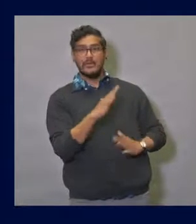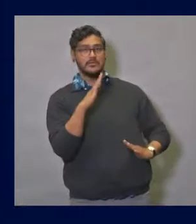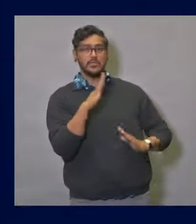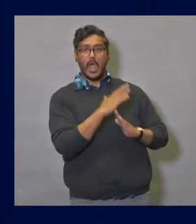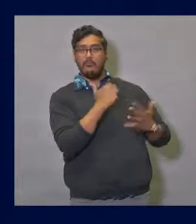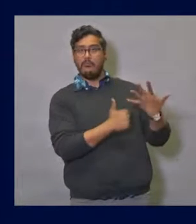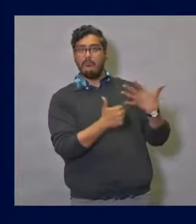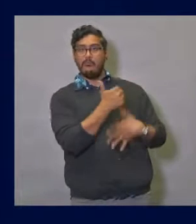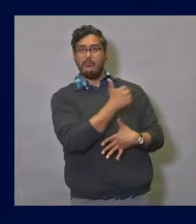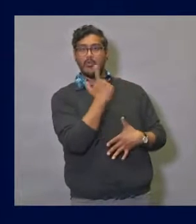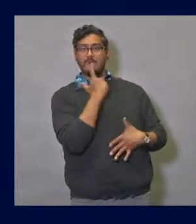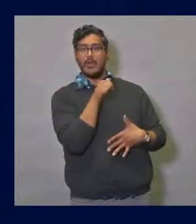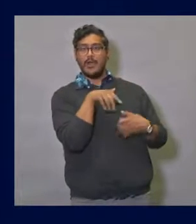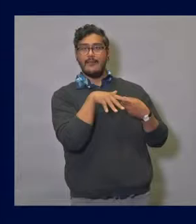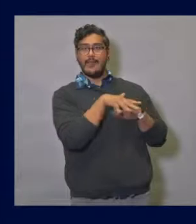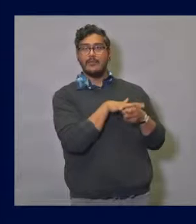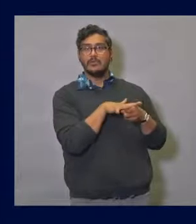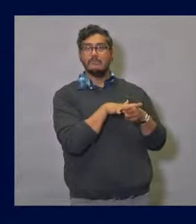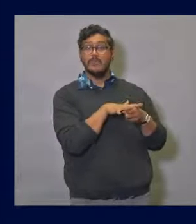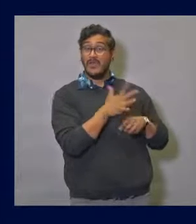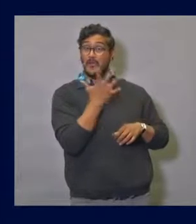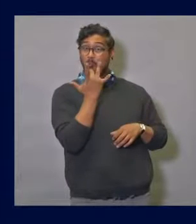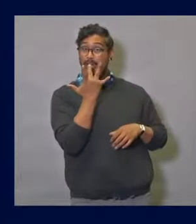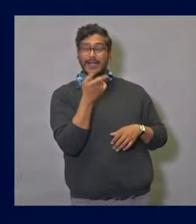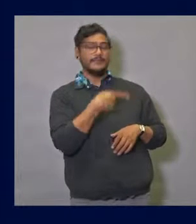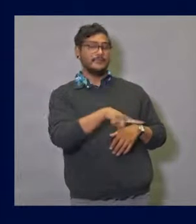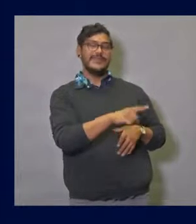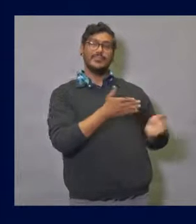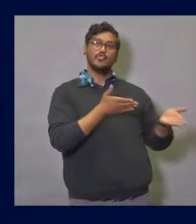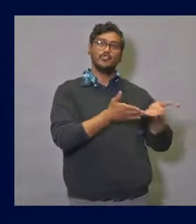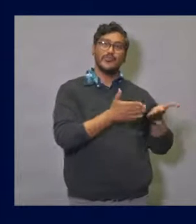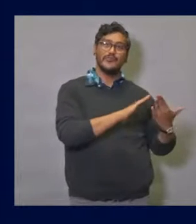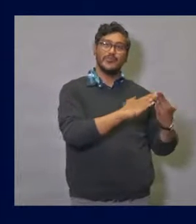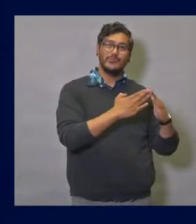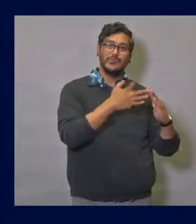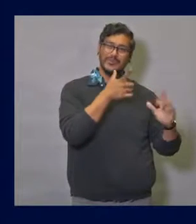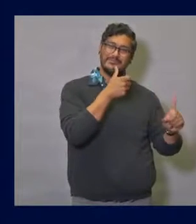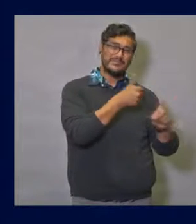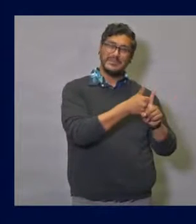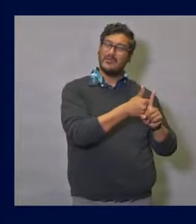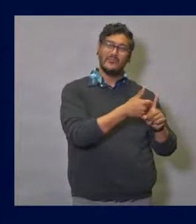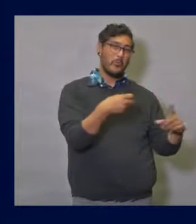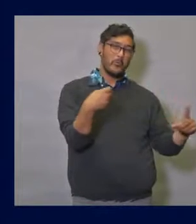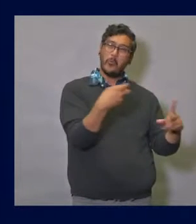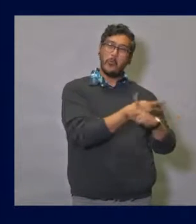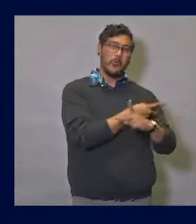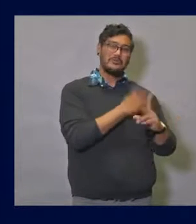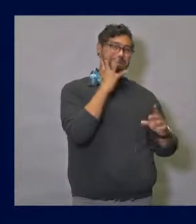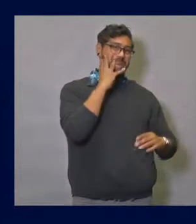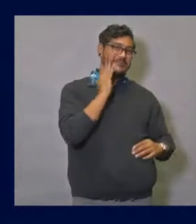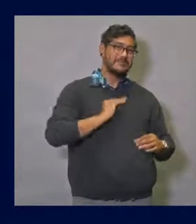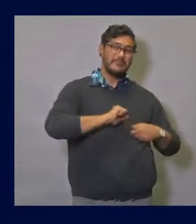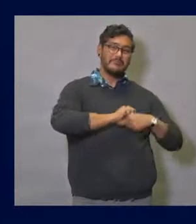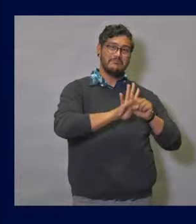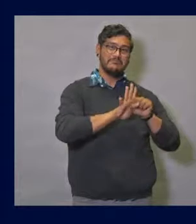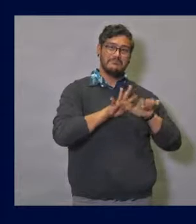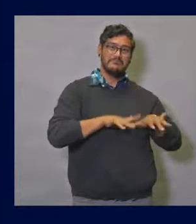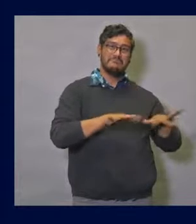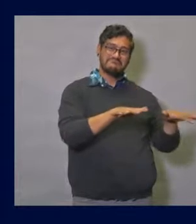PROPORCIONARLE UN DOSIS DE BAC